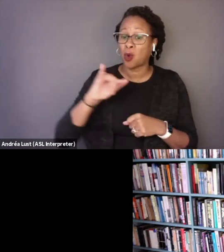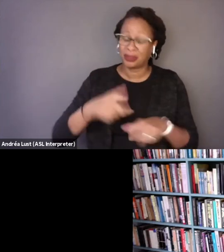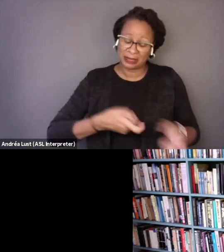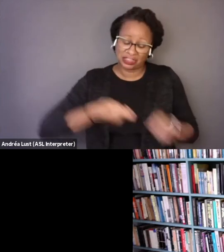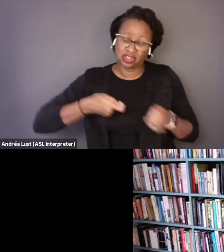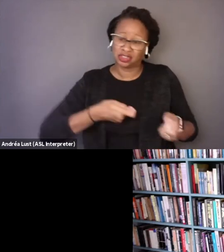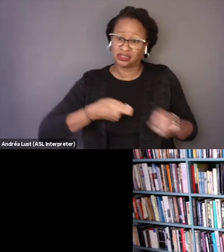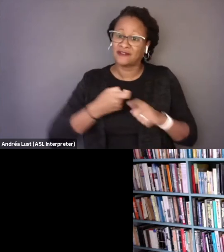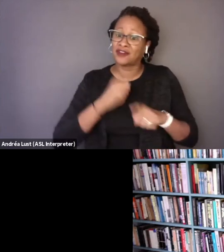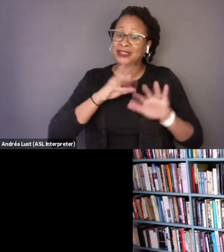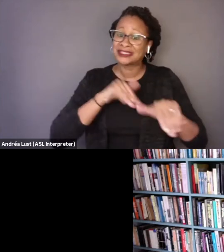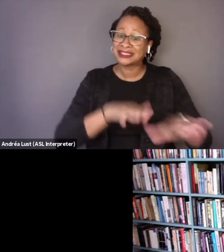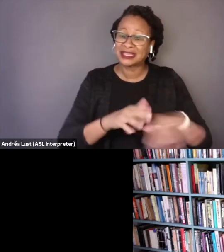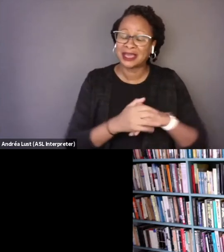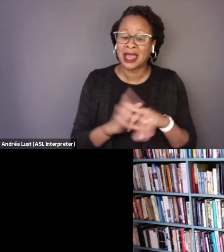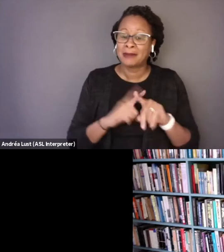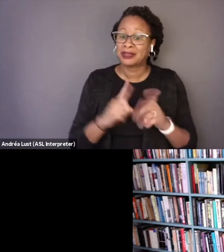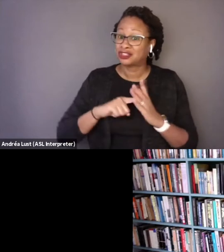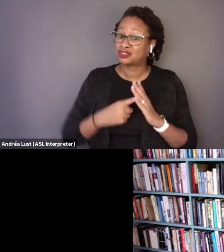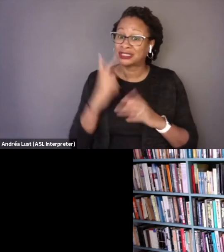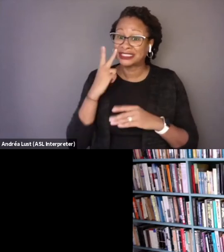but he began to see those dangers before his own eyes.